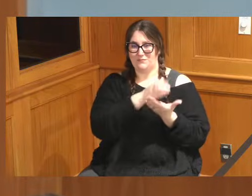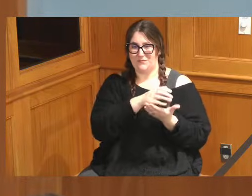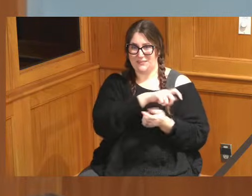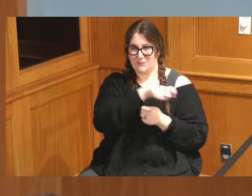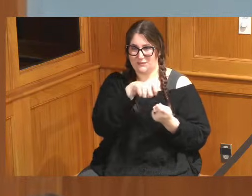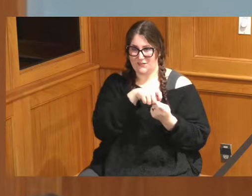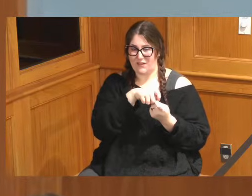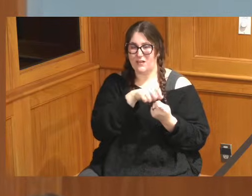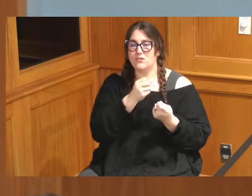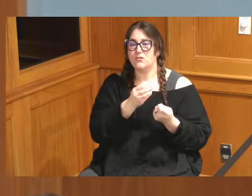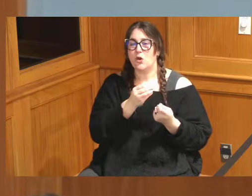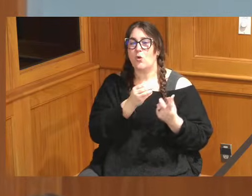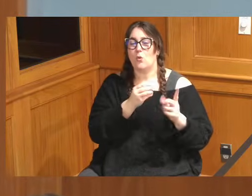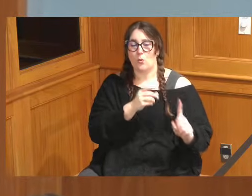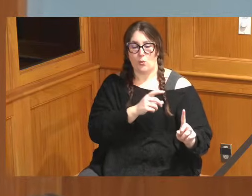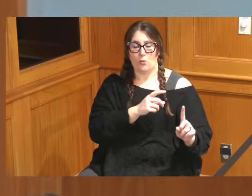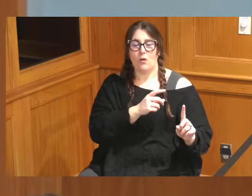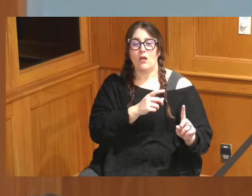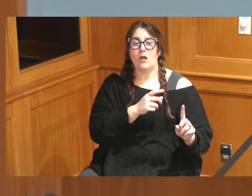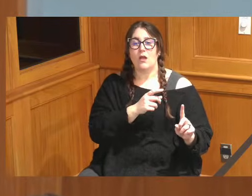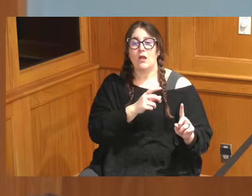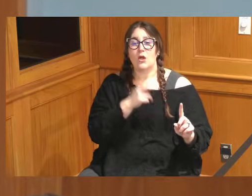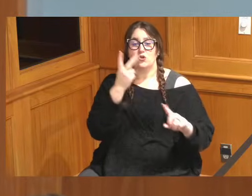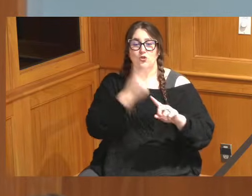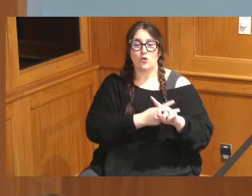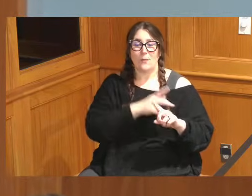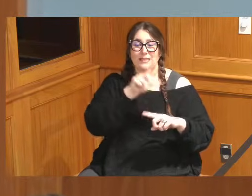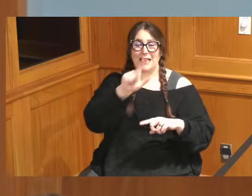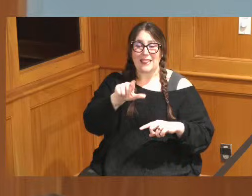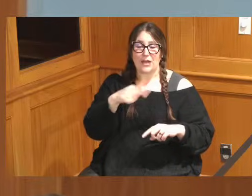was into the ground we go there two months later and it's not on you know comes out on